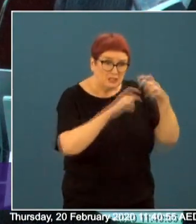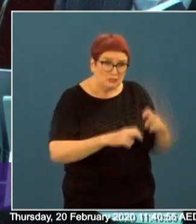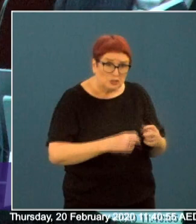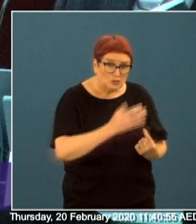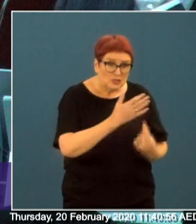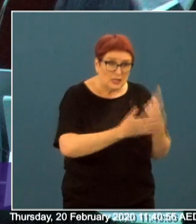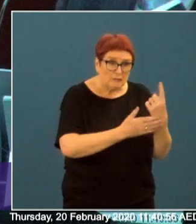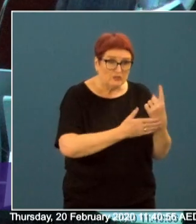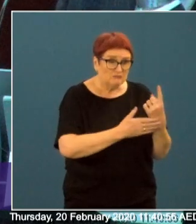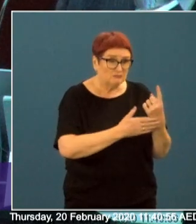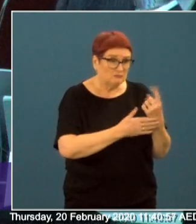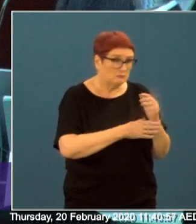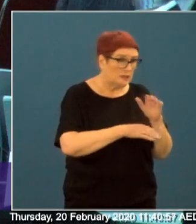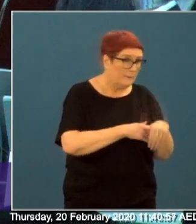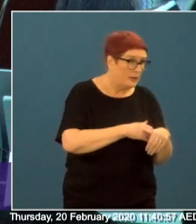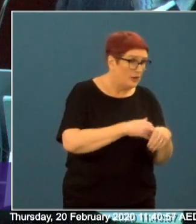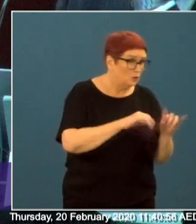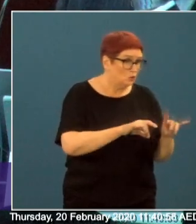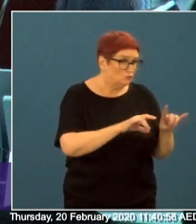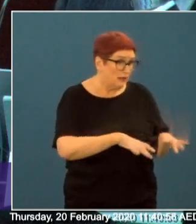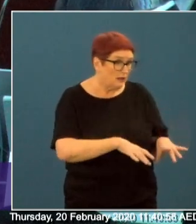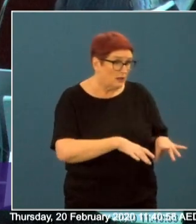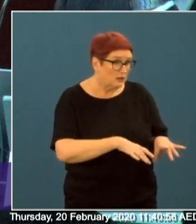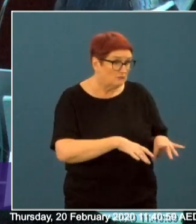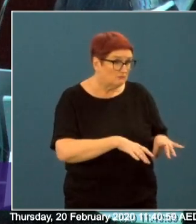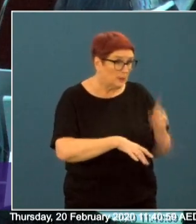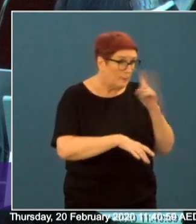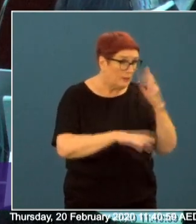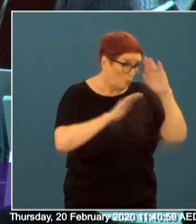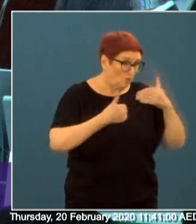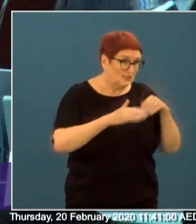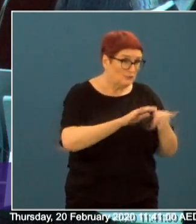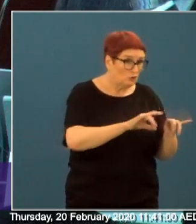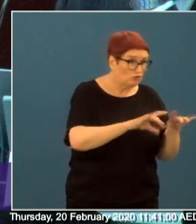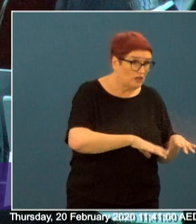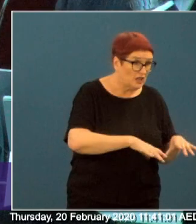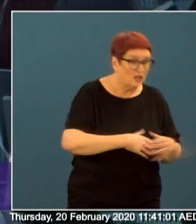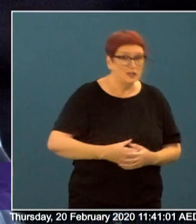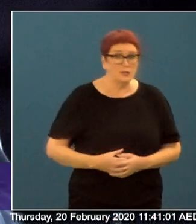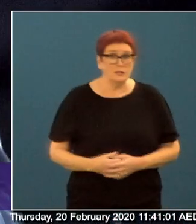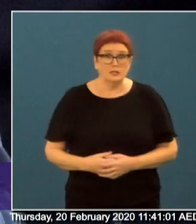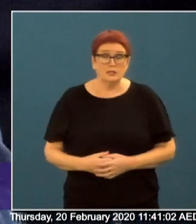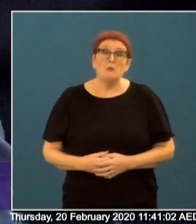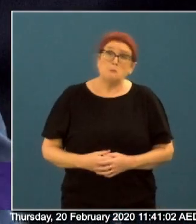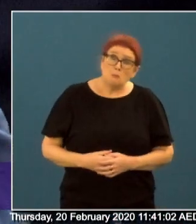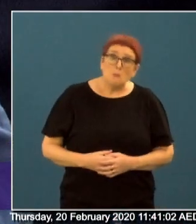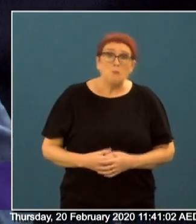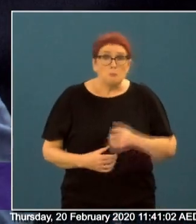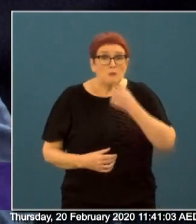in relation to the Australian population? There are currently a number of studies that are being run,